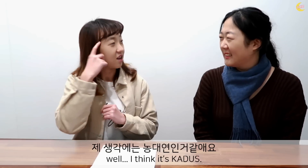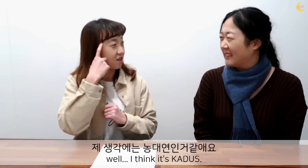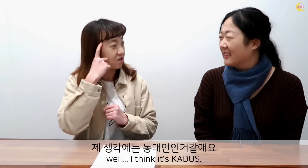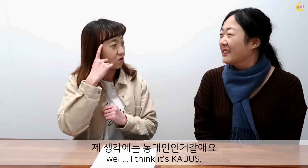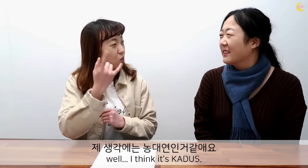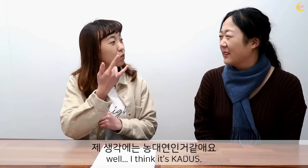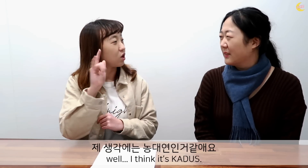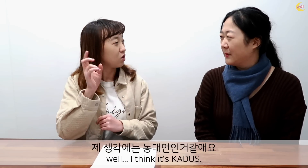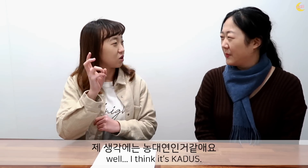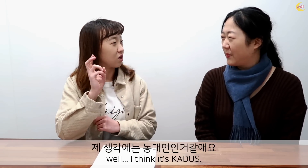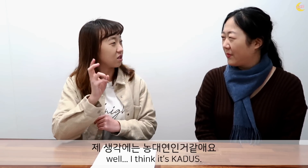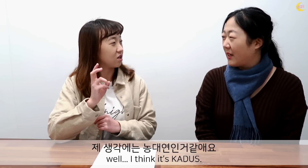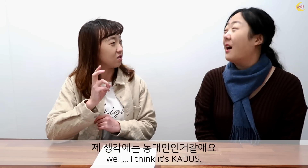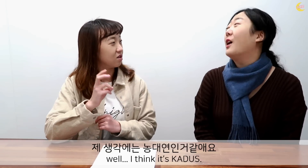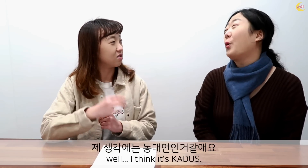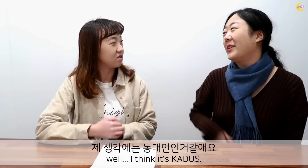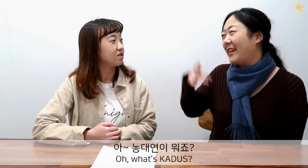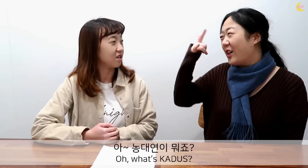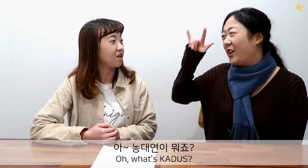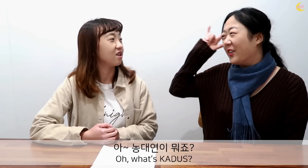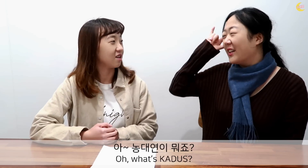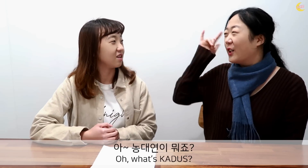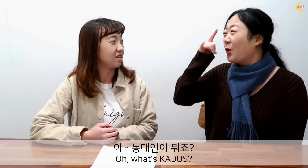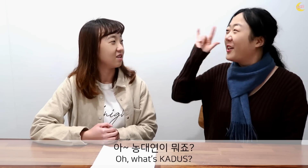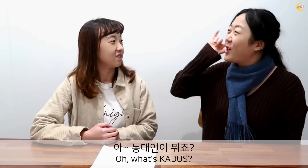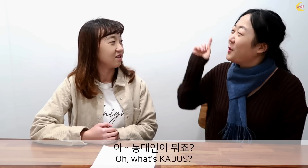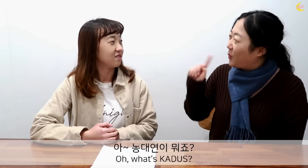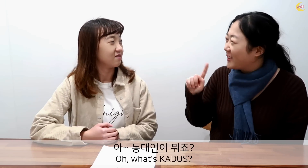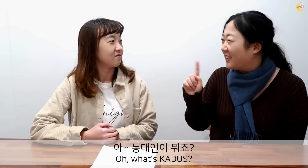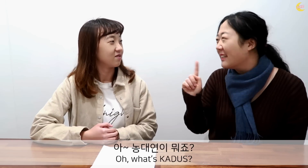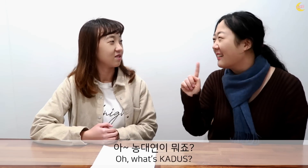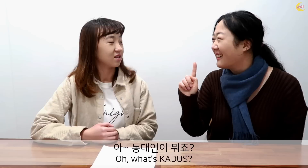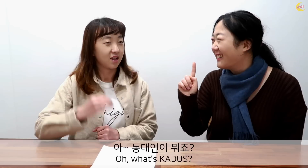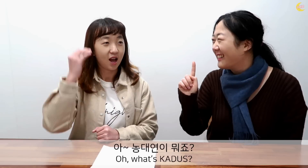well... I think it’s KADUS. Oh, what’s KADUS?